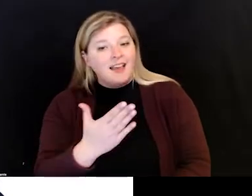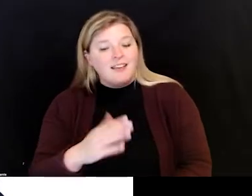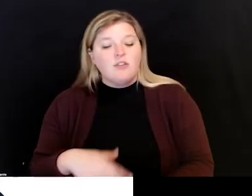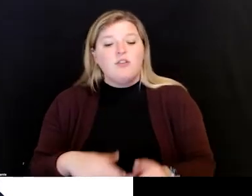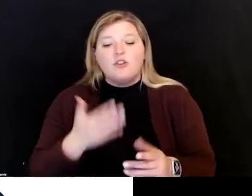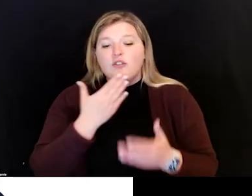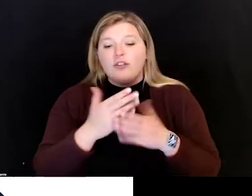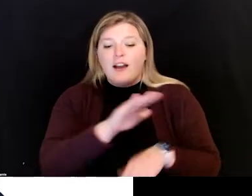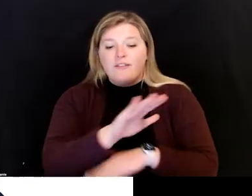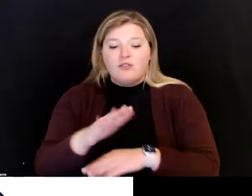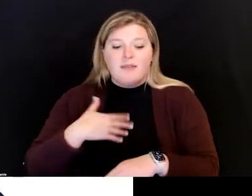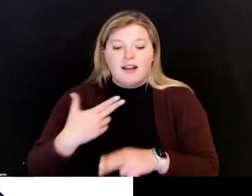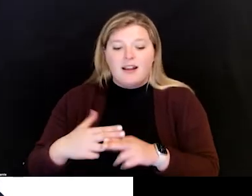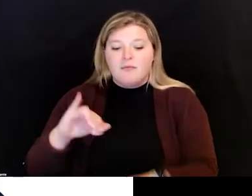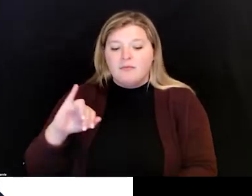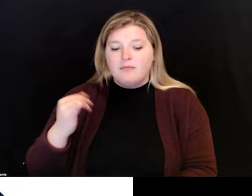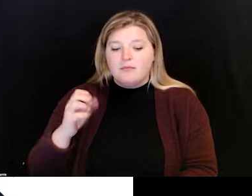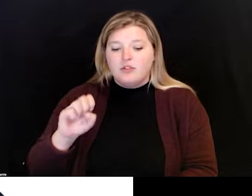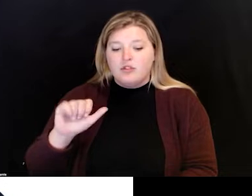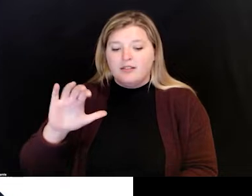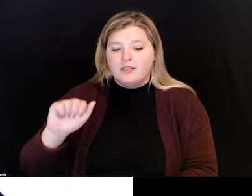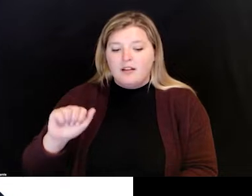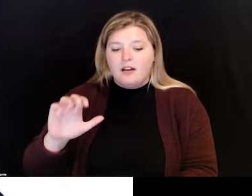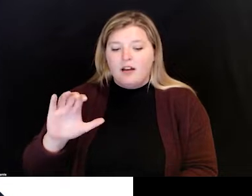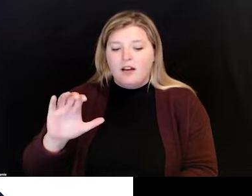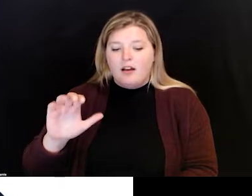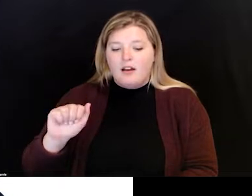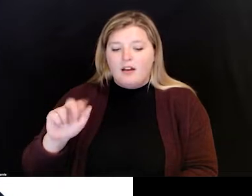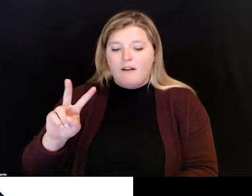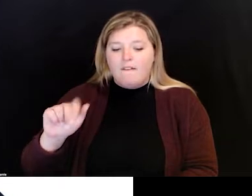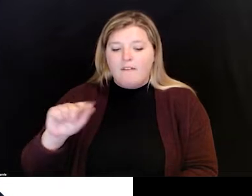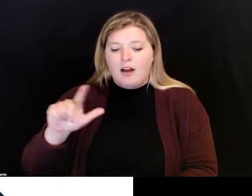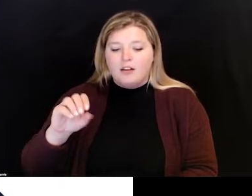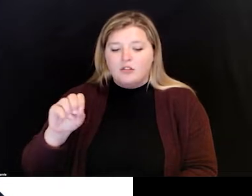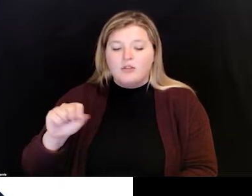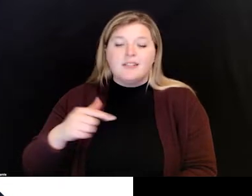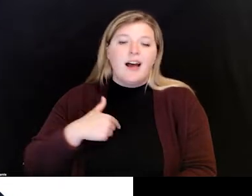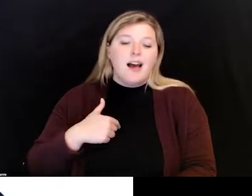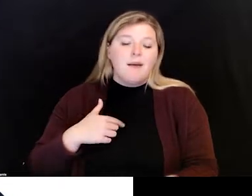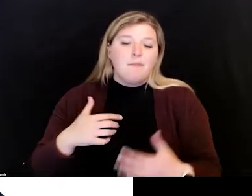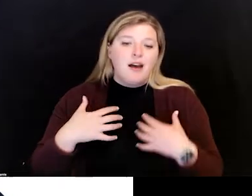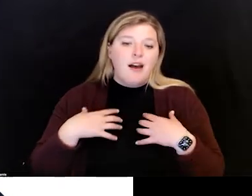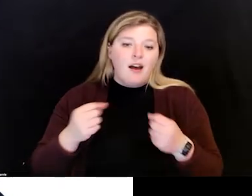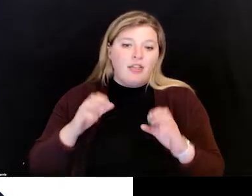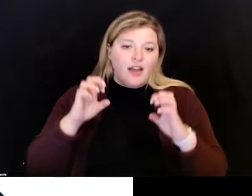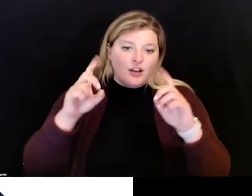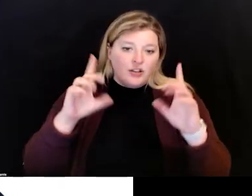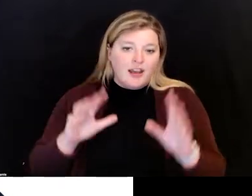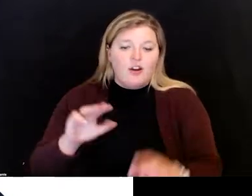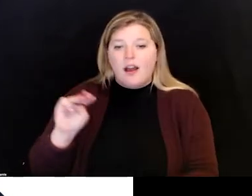Good afternoon, everyone. My name is Jessica Cavazos, and I work as a health educator at the Minnesota Department of Health.